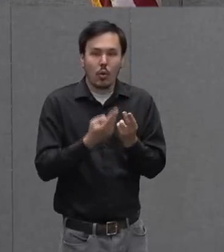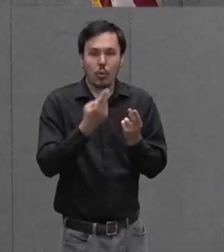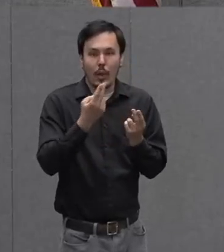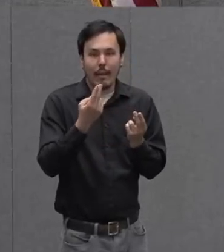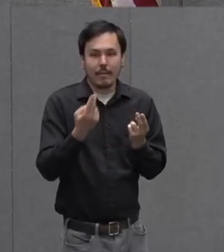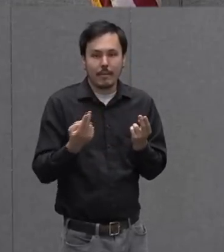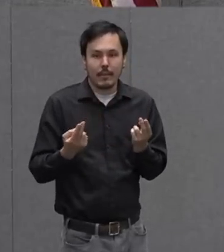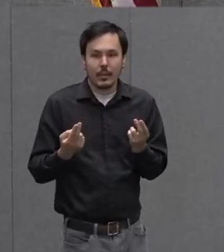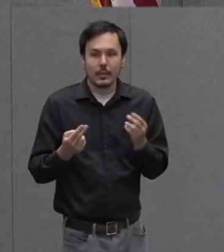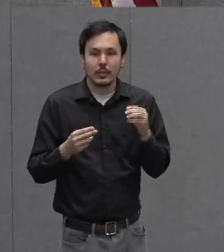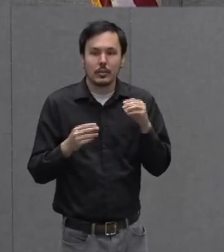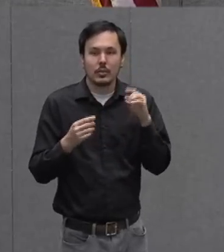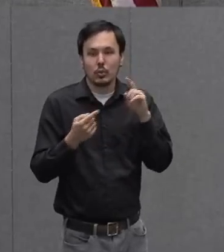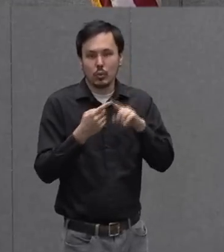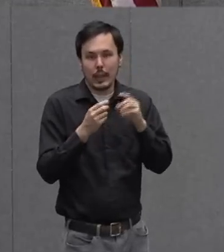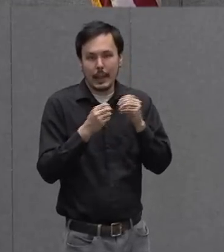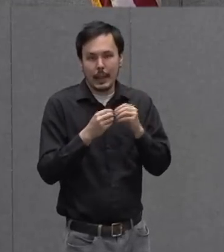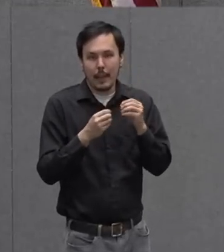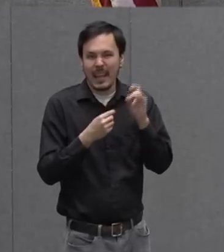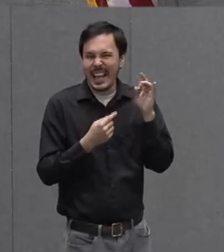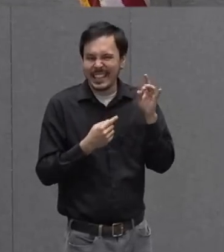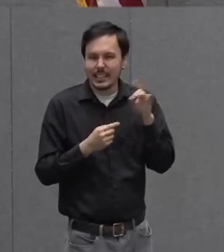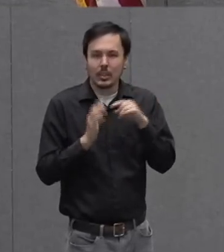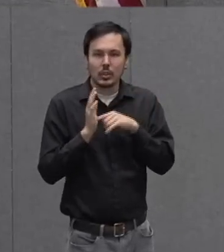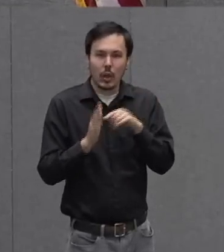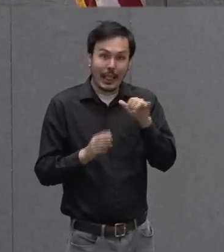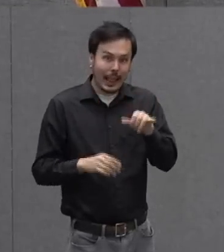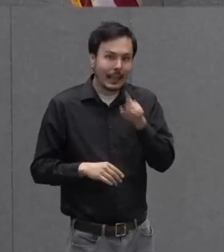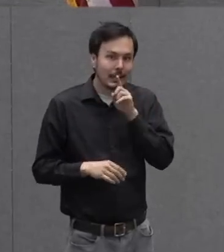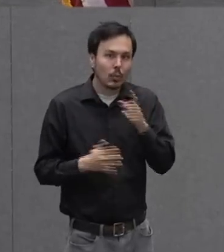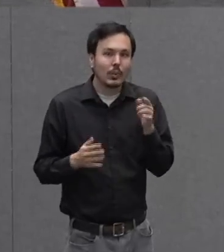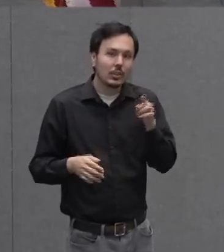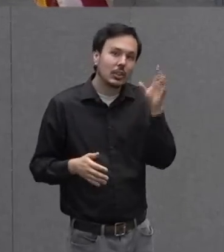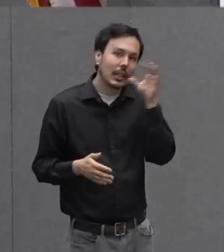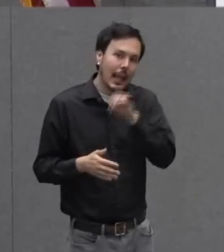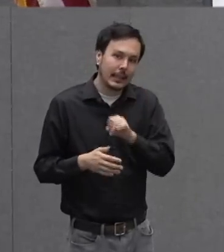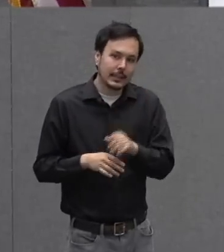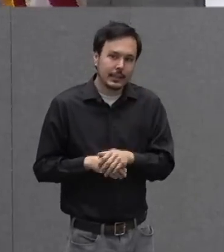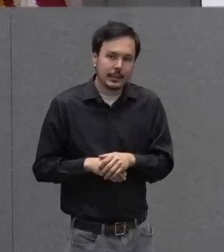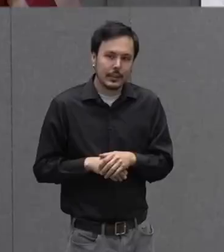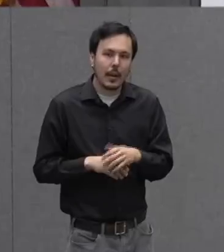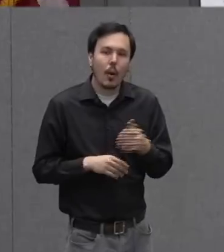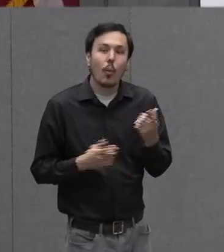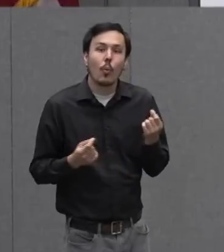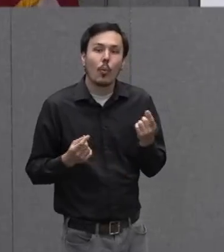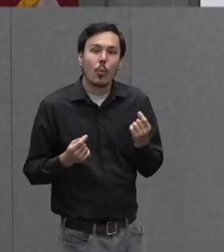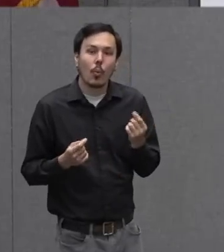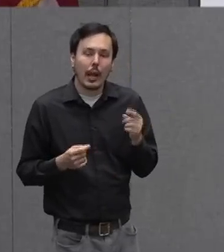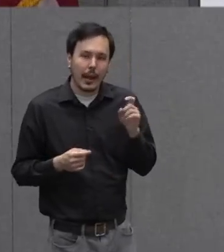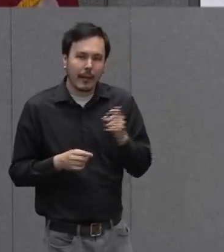to the number 18 to show that's what she guessed. So what I would do is I would have to make numbers